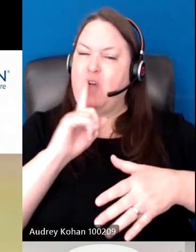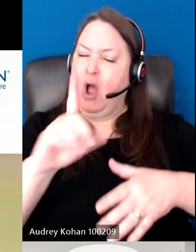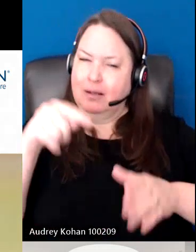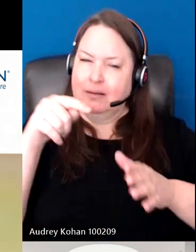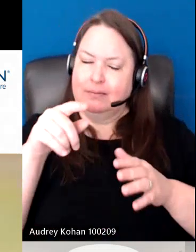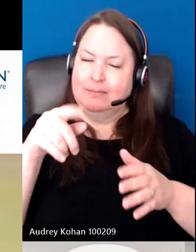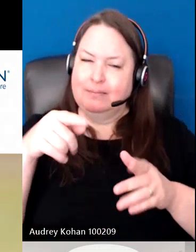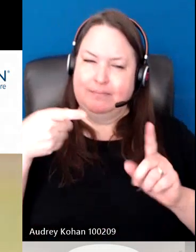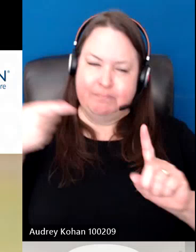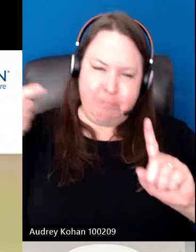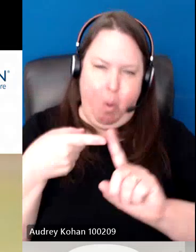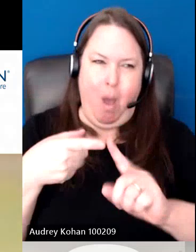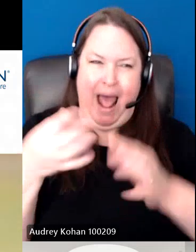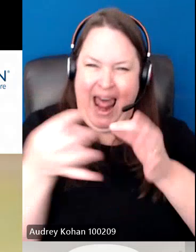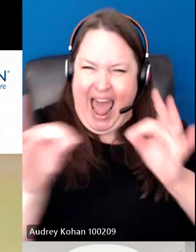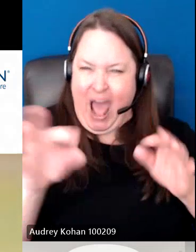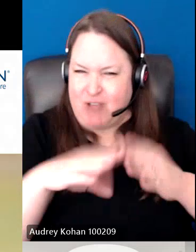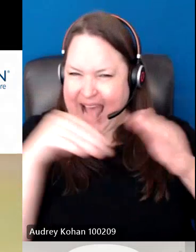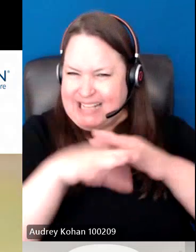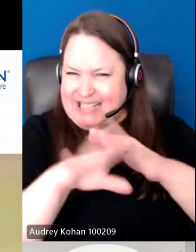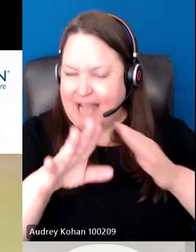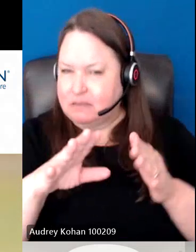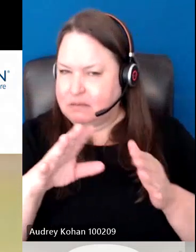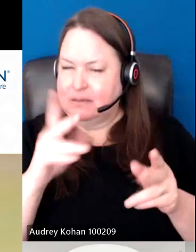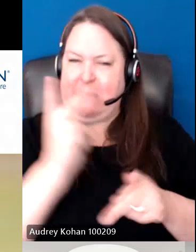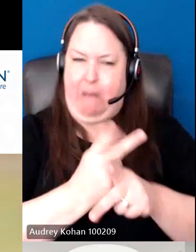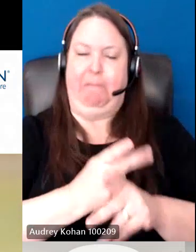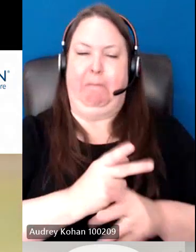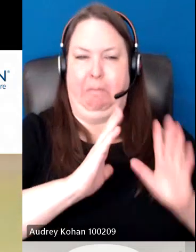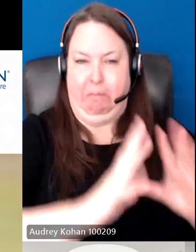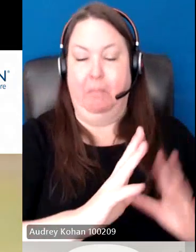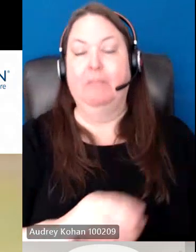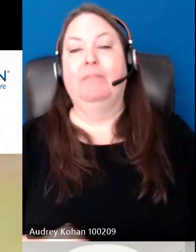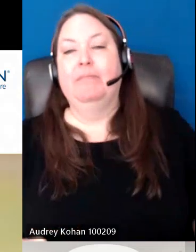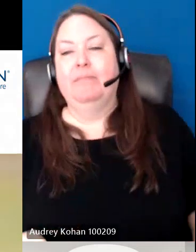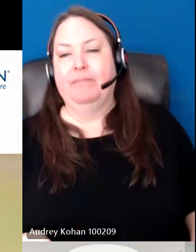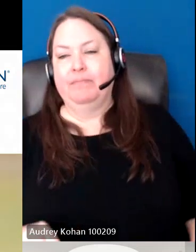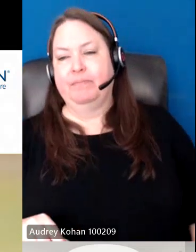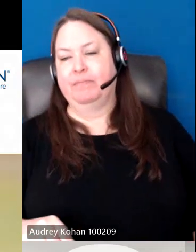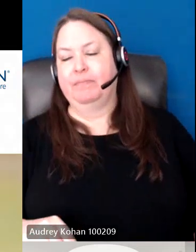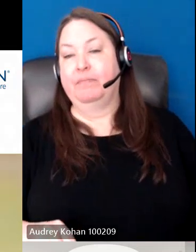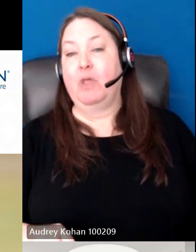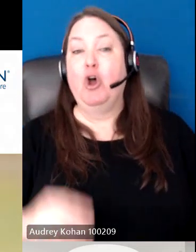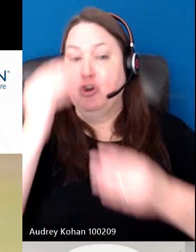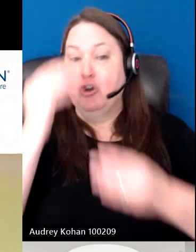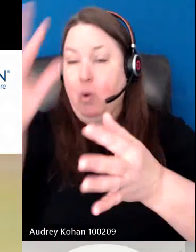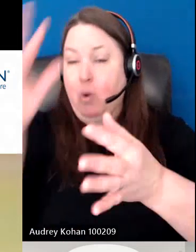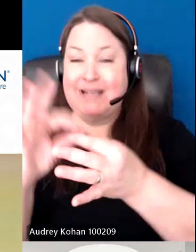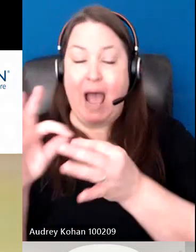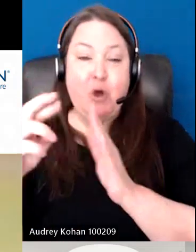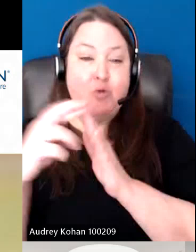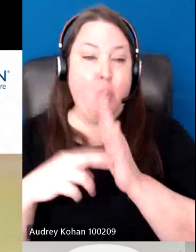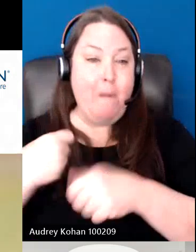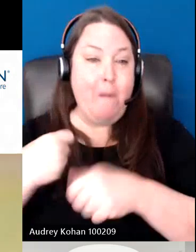communication Provisions now all that said the notice and comment rulemaking process c will